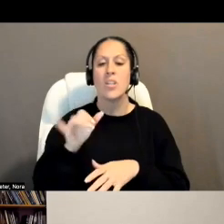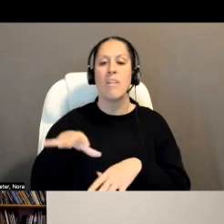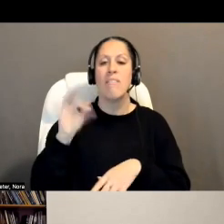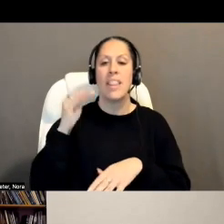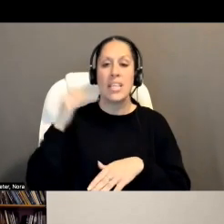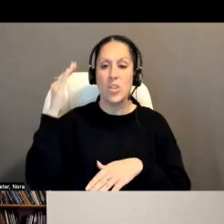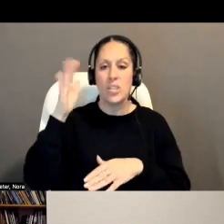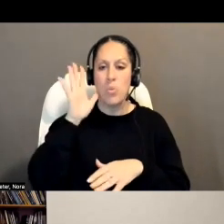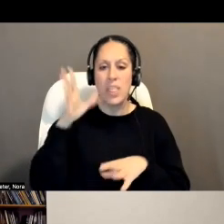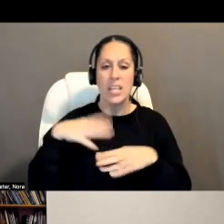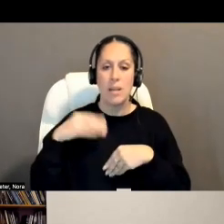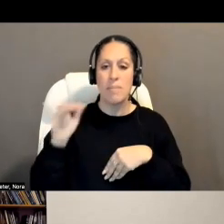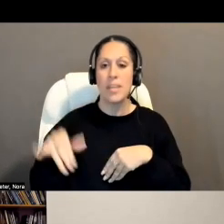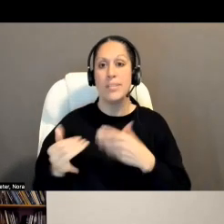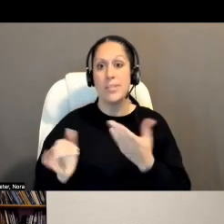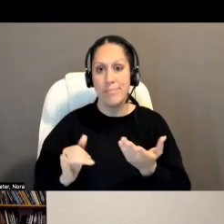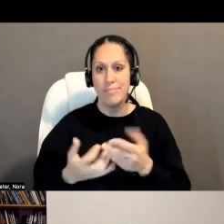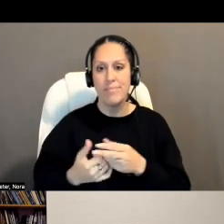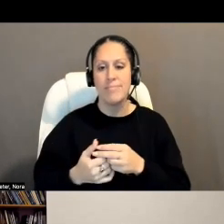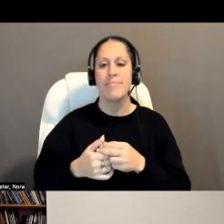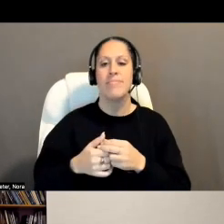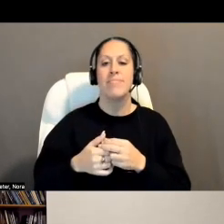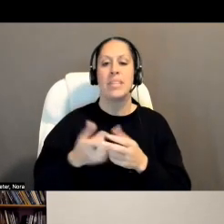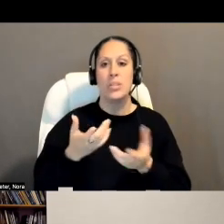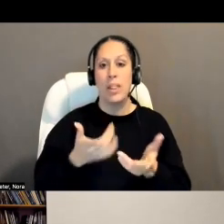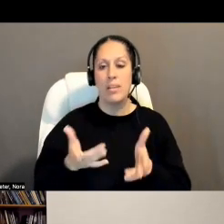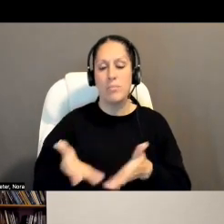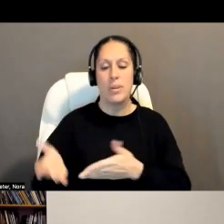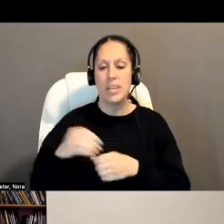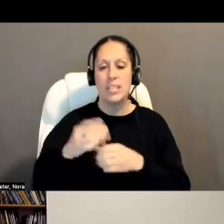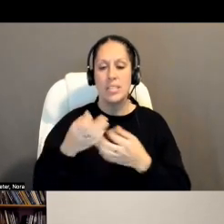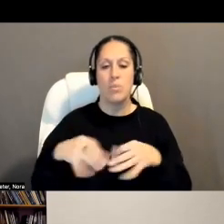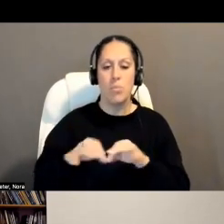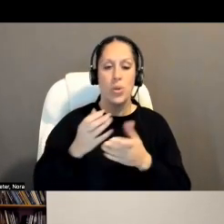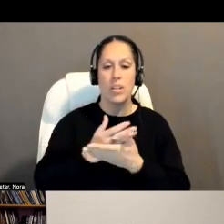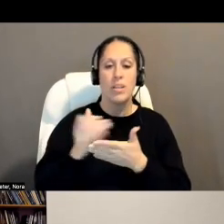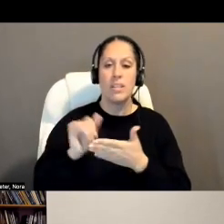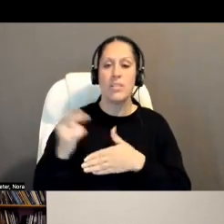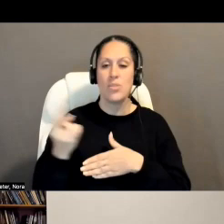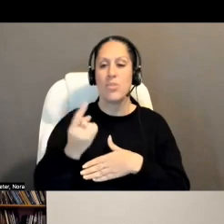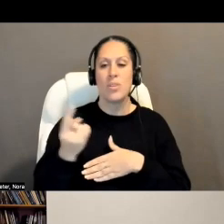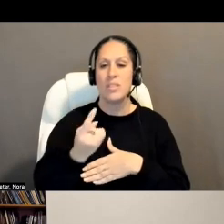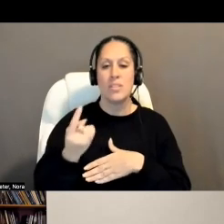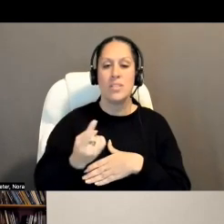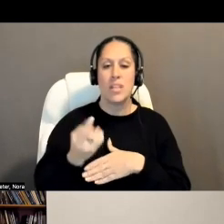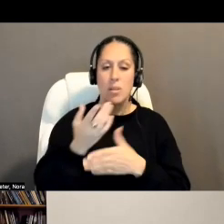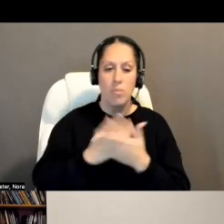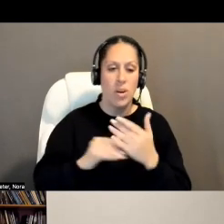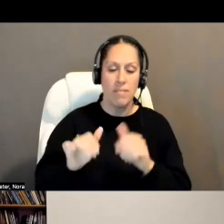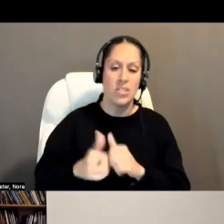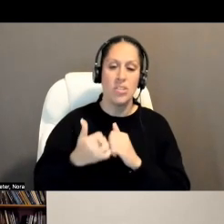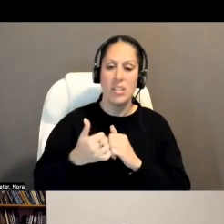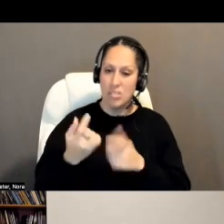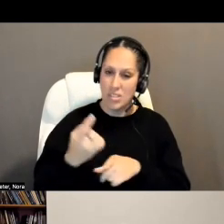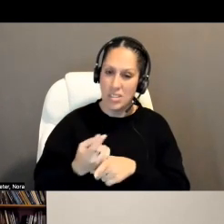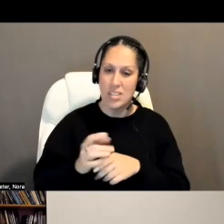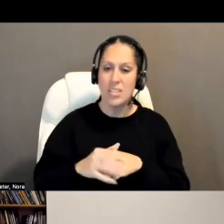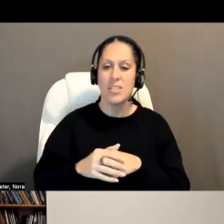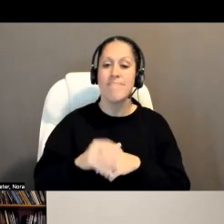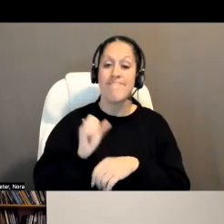that will accept it, to bring in as an important thing. That's always part of the challenge, isn't it? Yeah for sure!